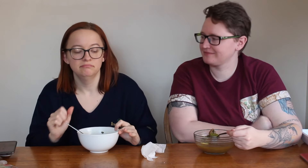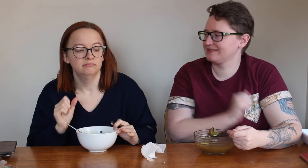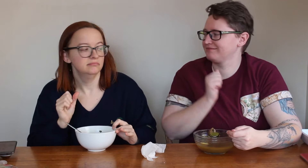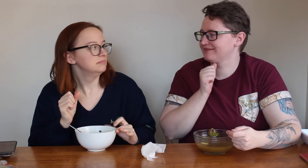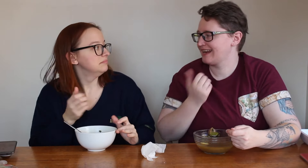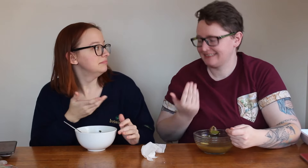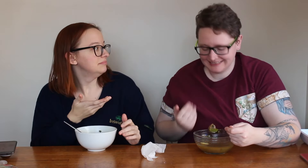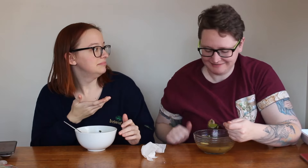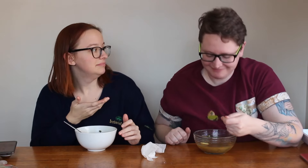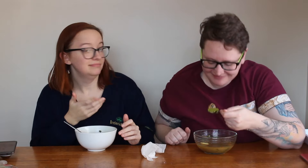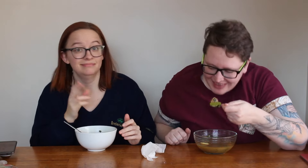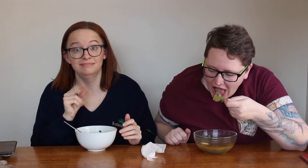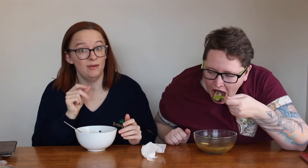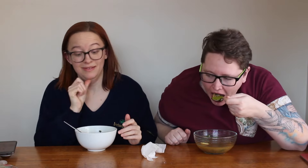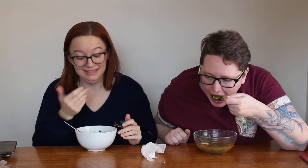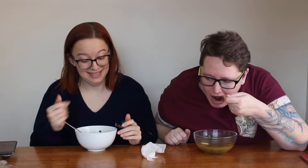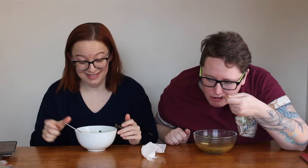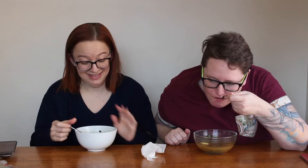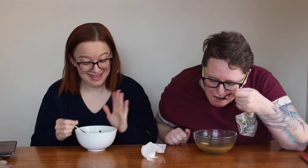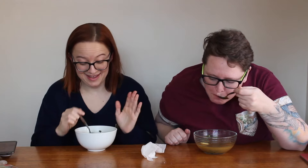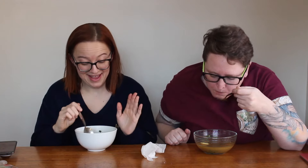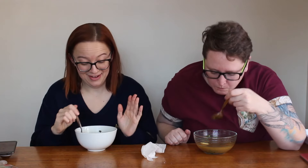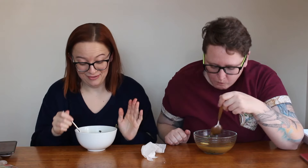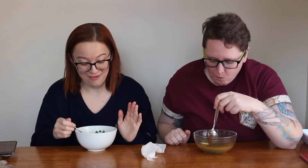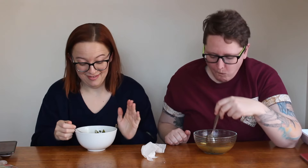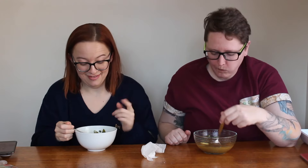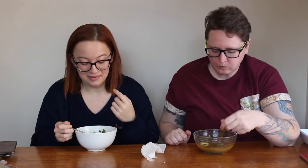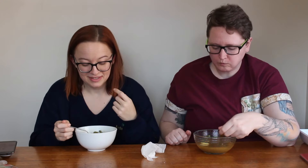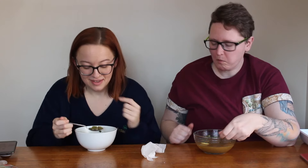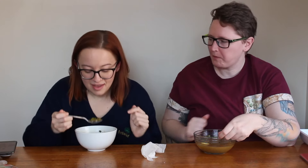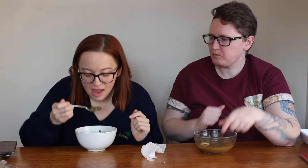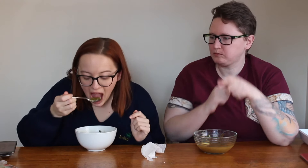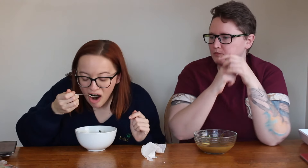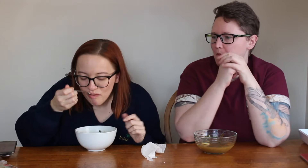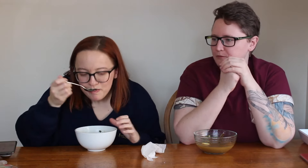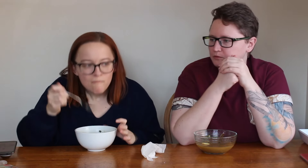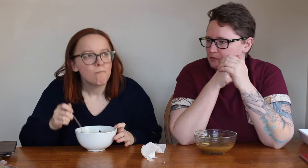Okay. Last question for today I think is gonna keep it short is, how did the two of you